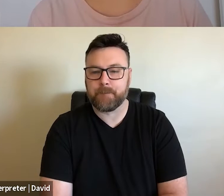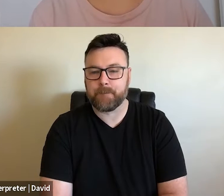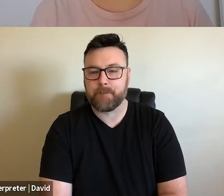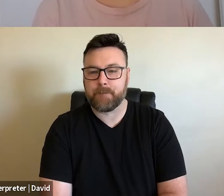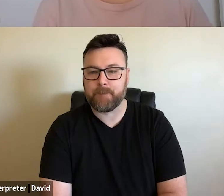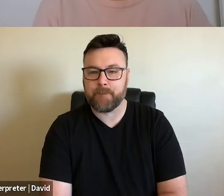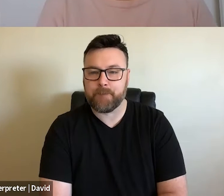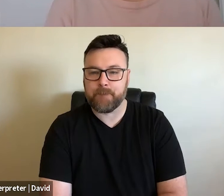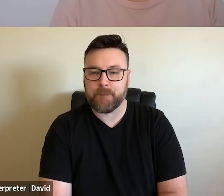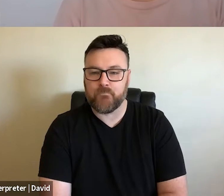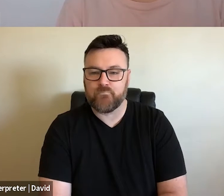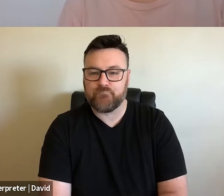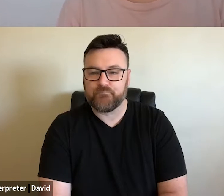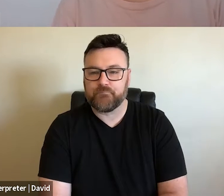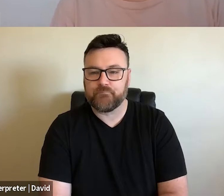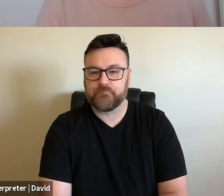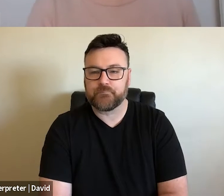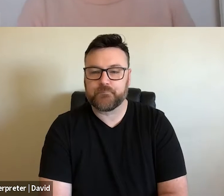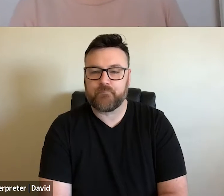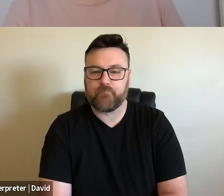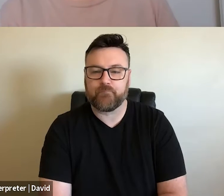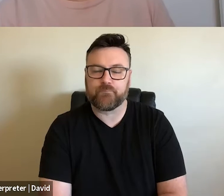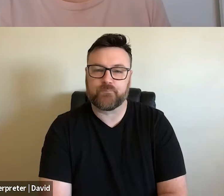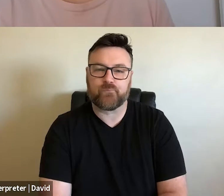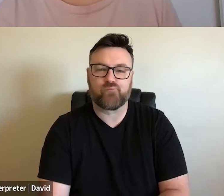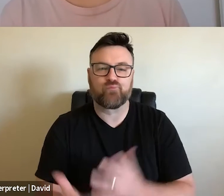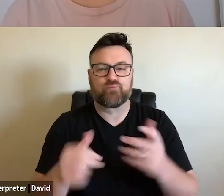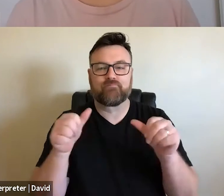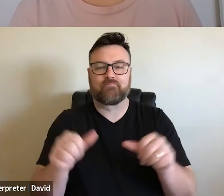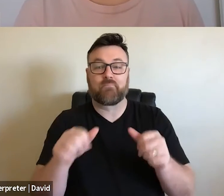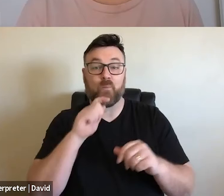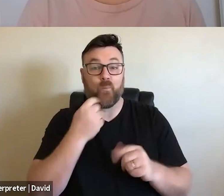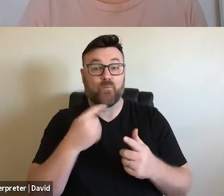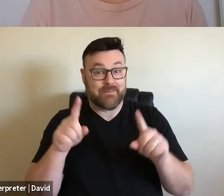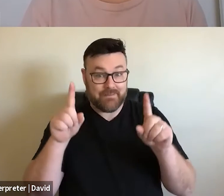Okay, well, we might get started. There's people still to join us.